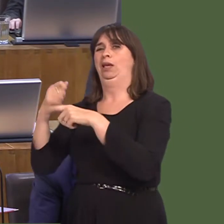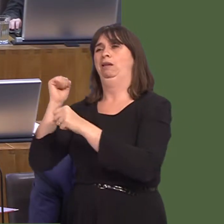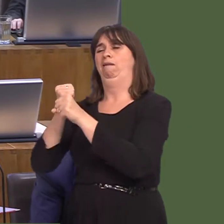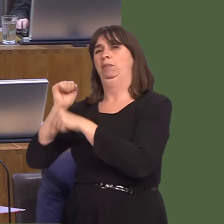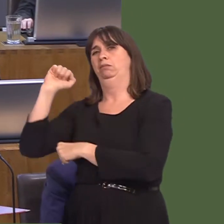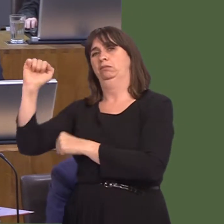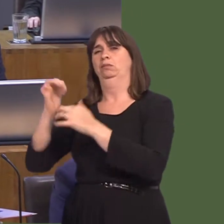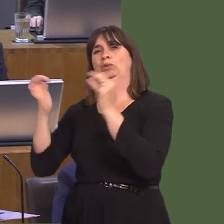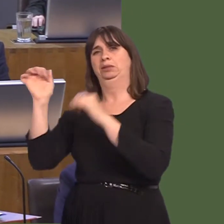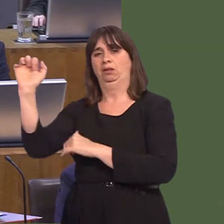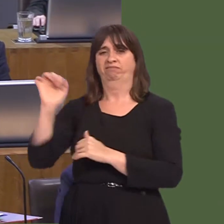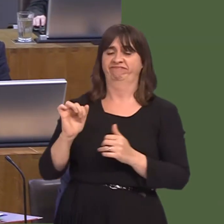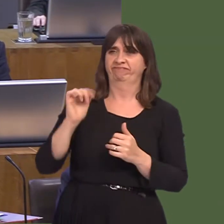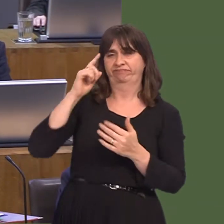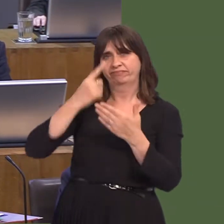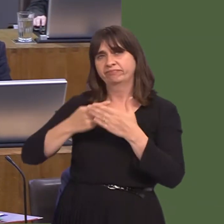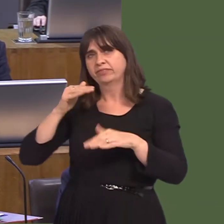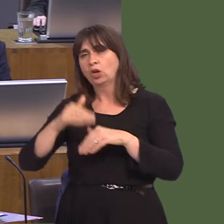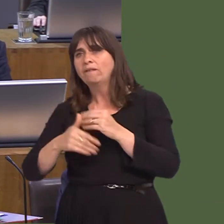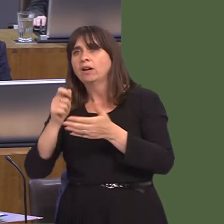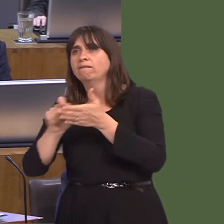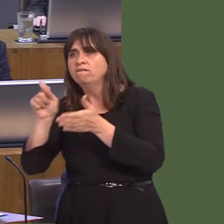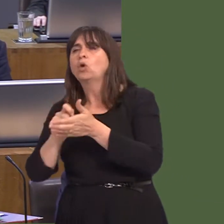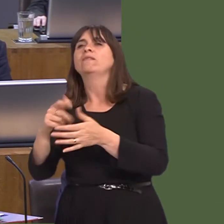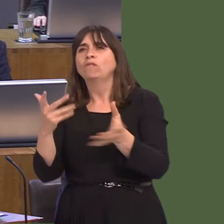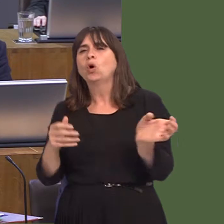police and crime commissioners and the elections that are held for those positions.